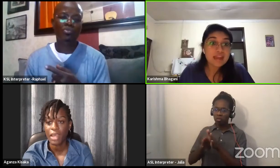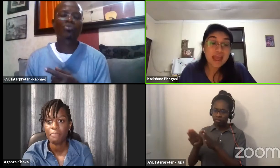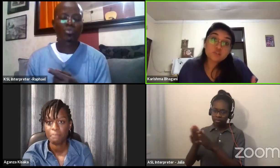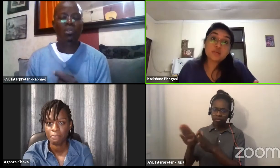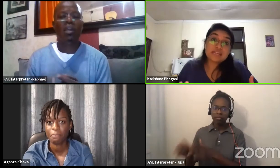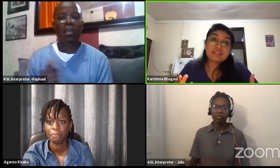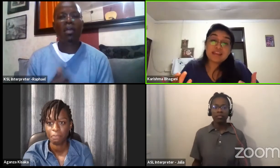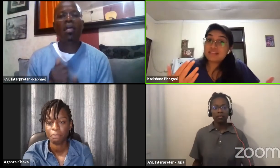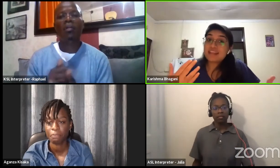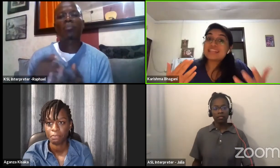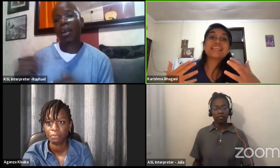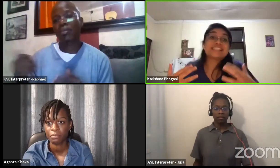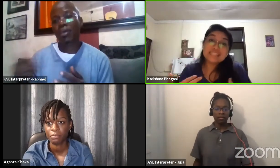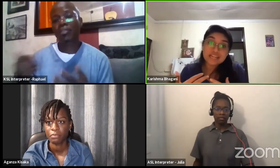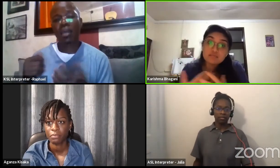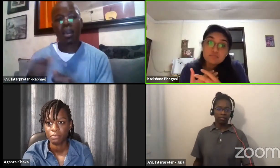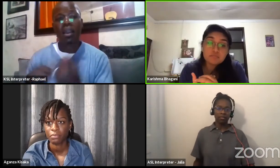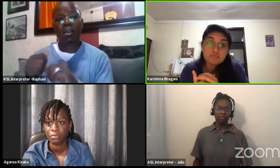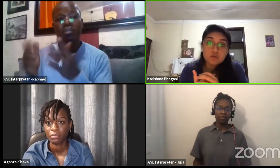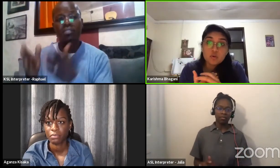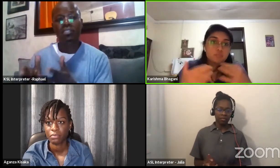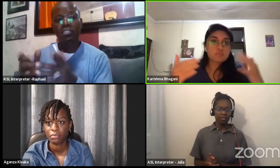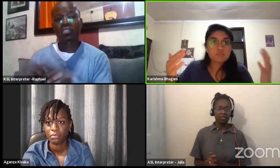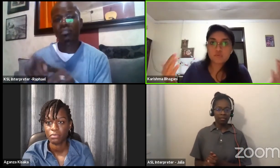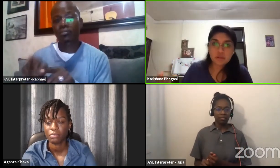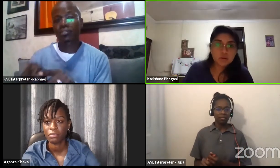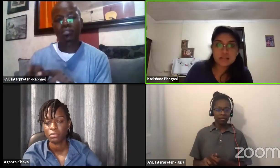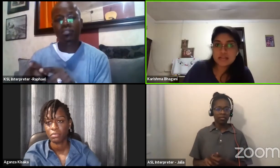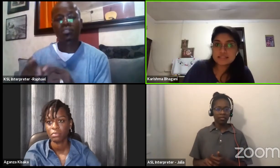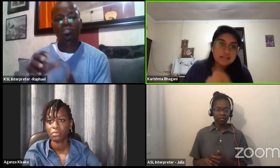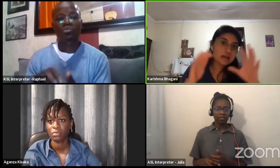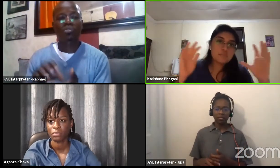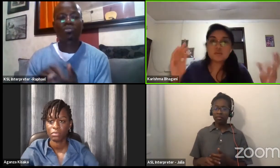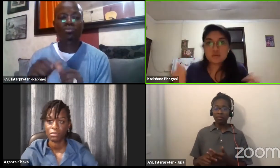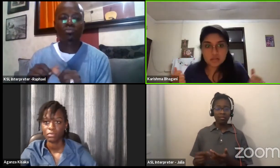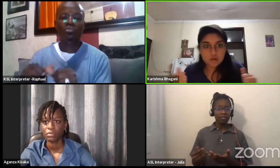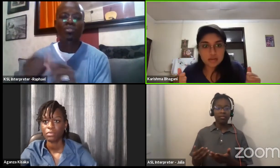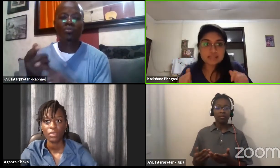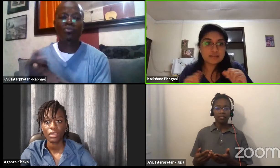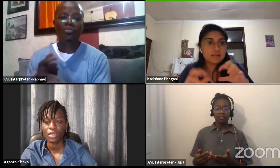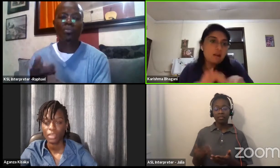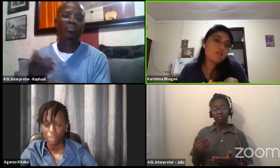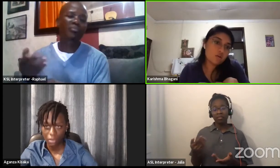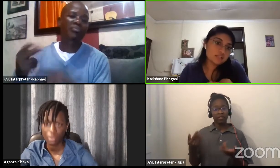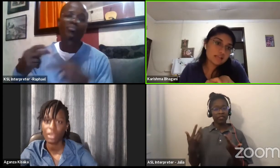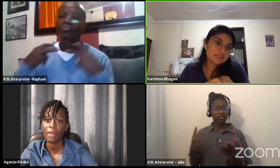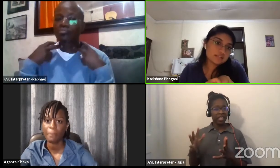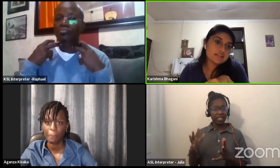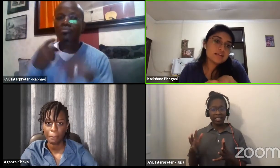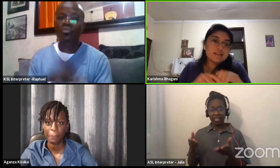And actually that has existed, you know pre colonialism during colonialism in our own context.